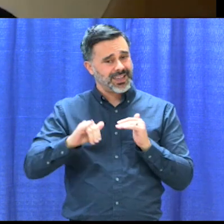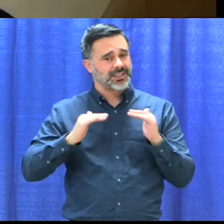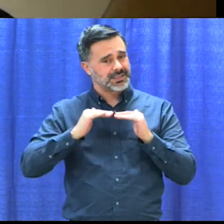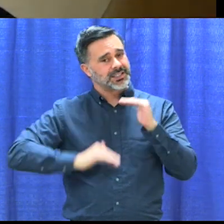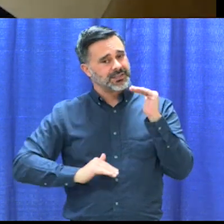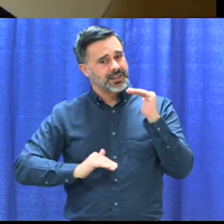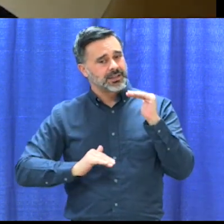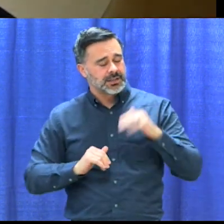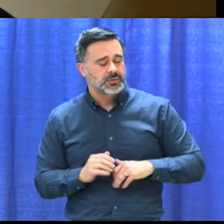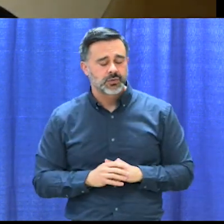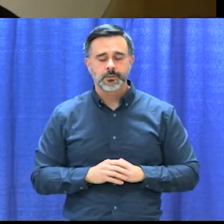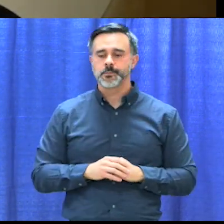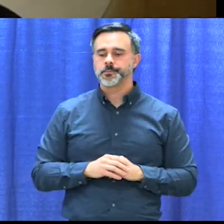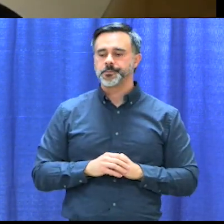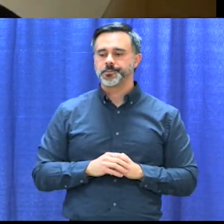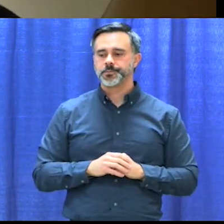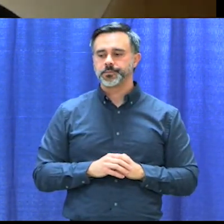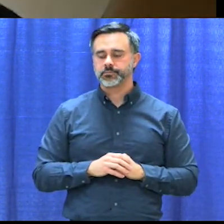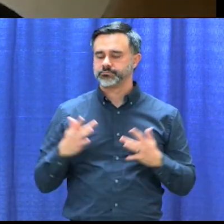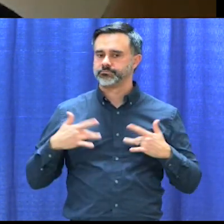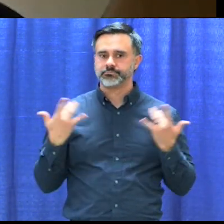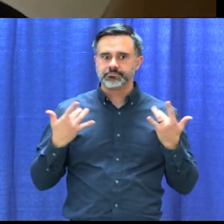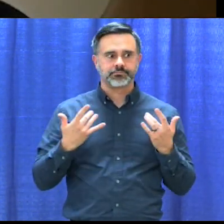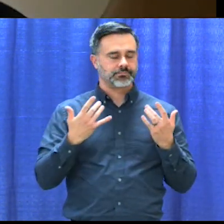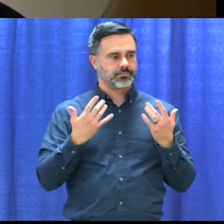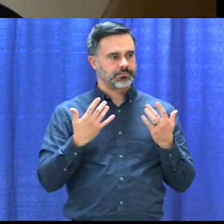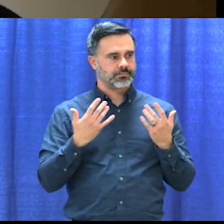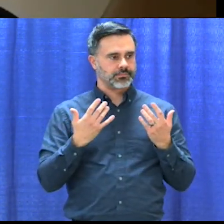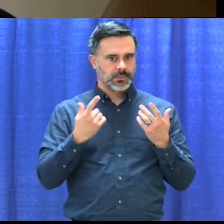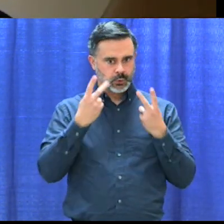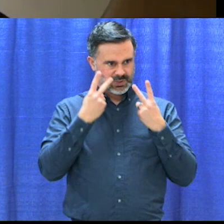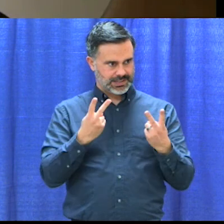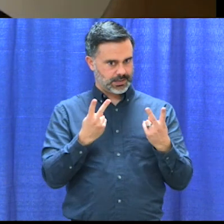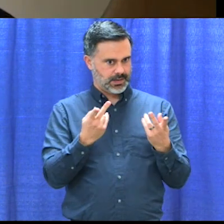And I'm glad to see and I want to thank all of you for coming together to see what can